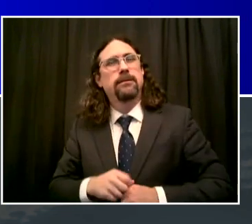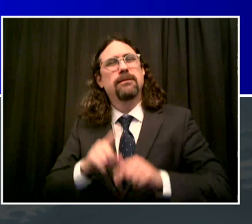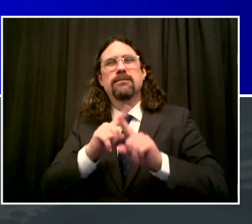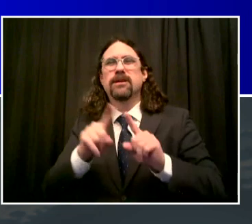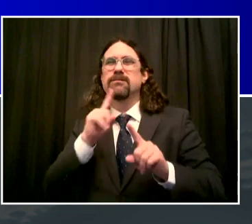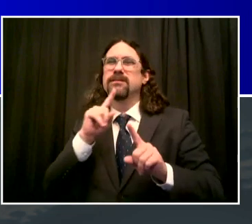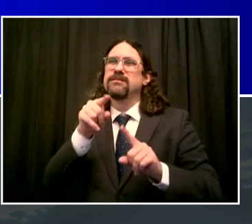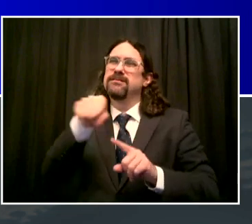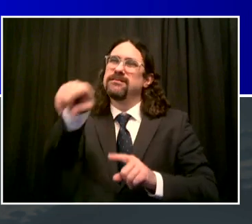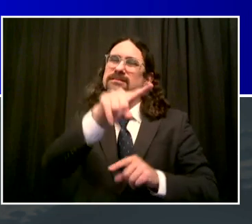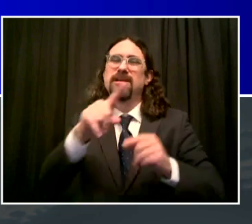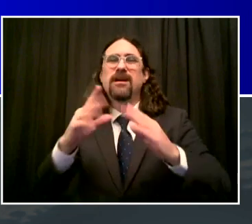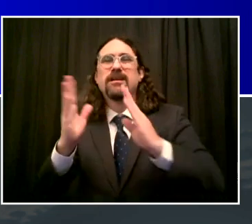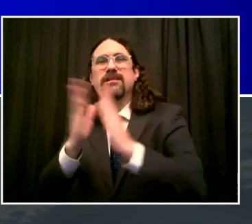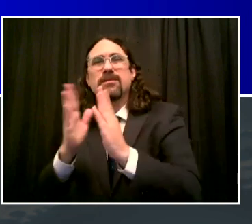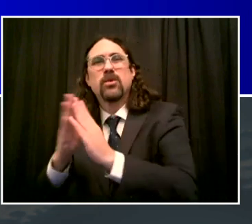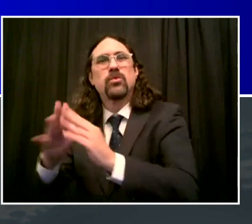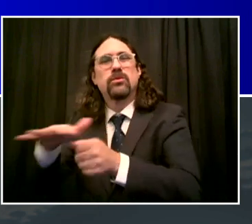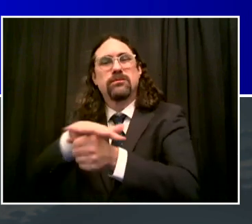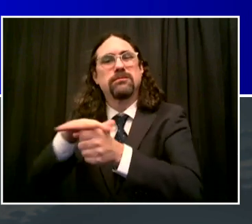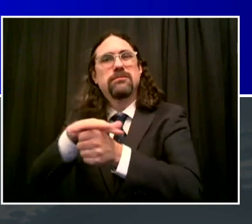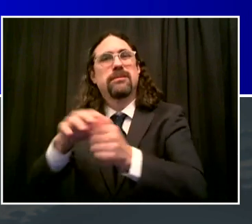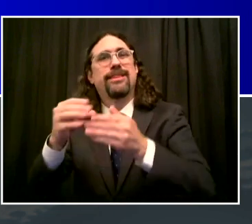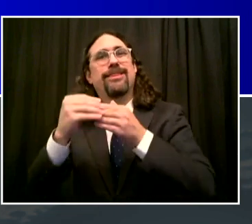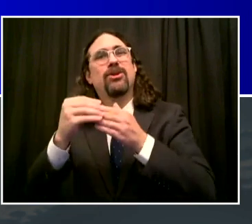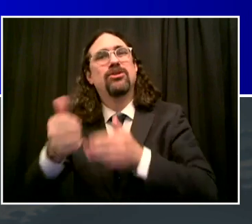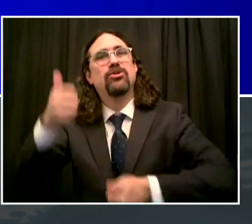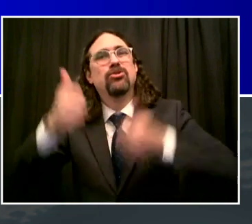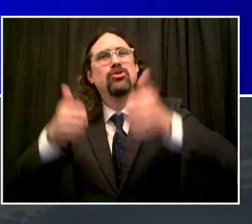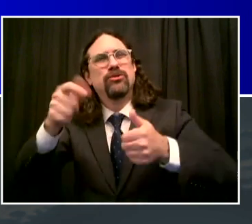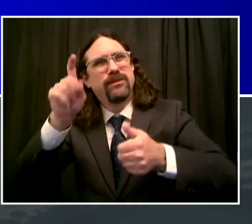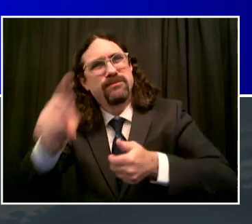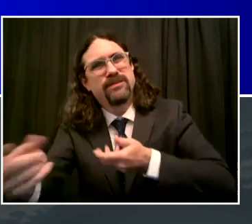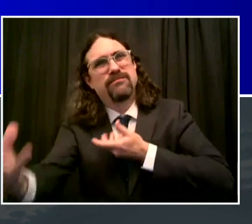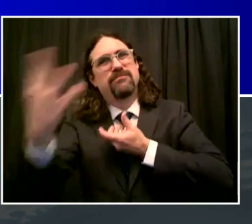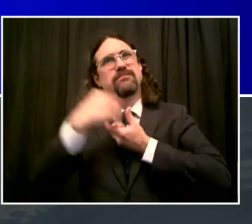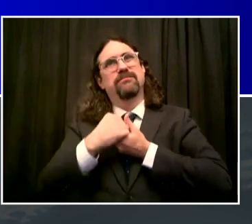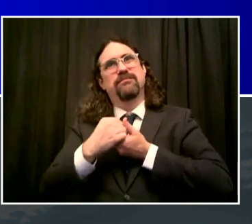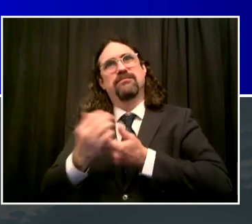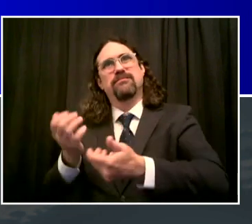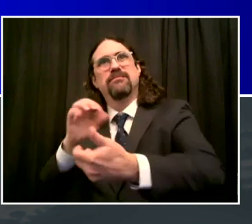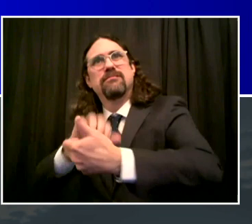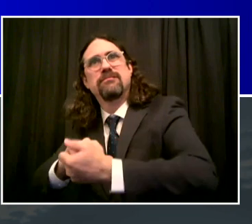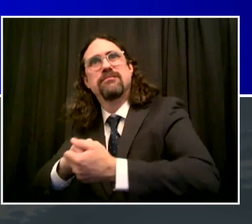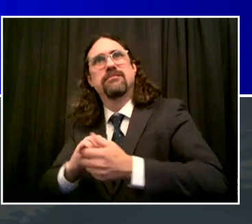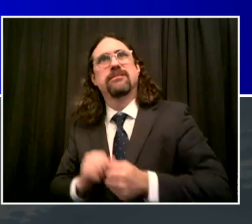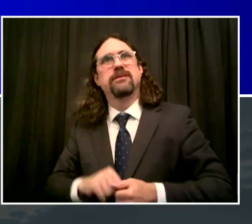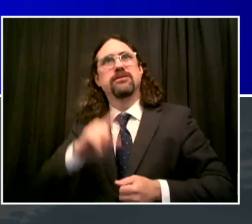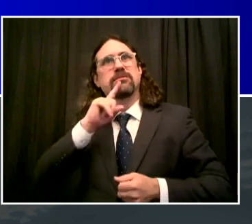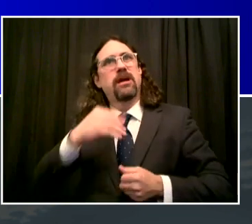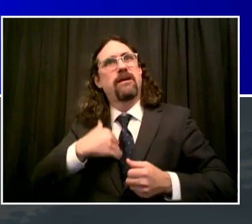OCMMNUITY LEADERS NEED TO BE A PART OF